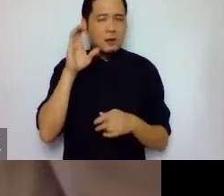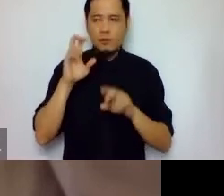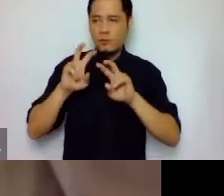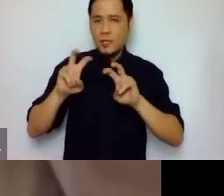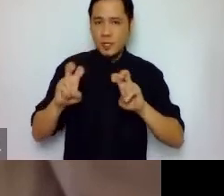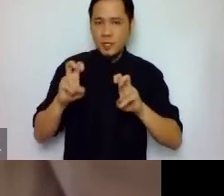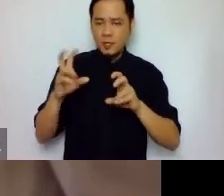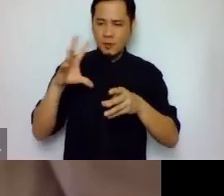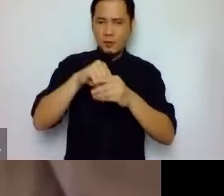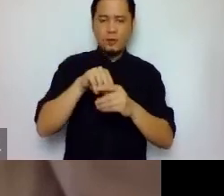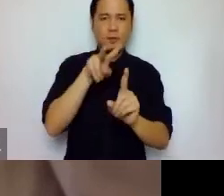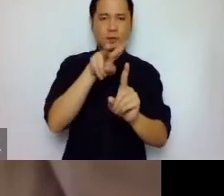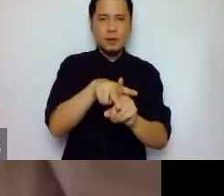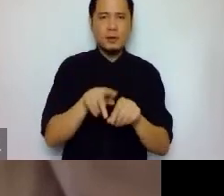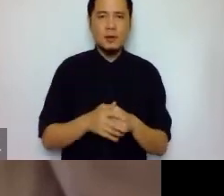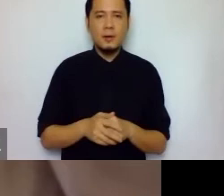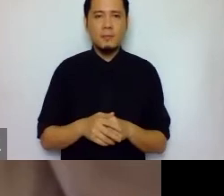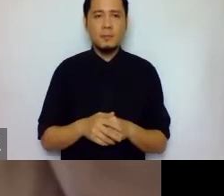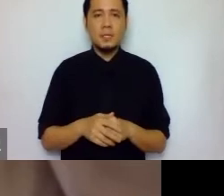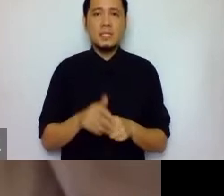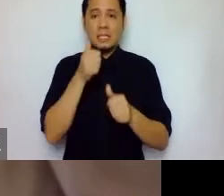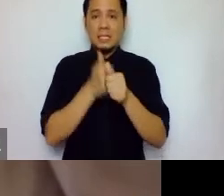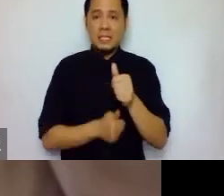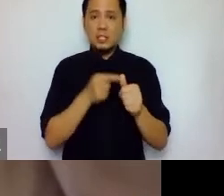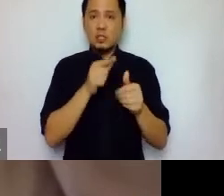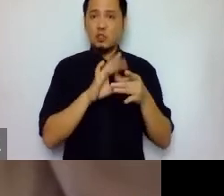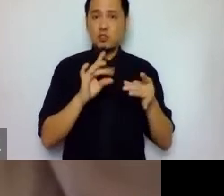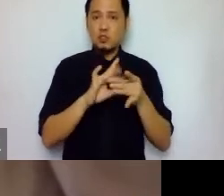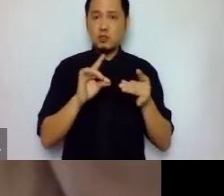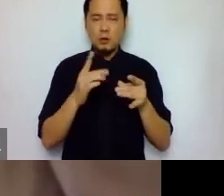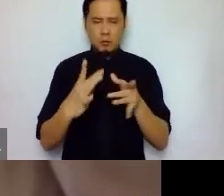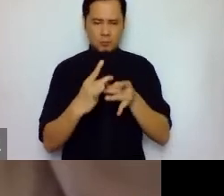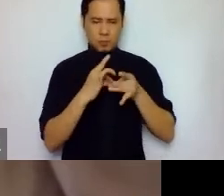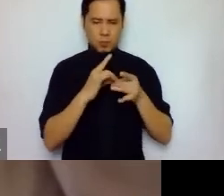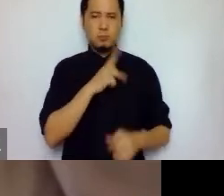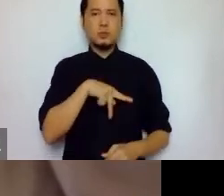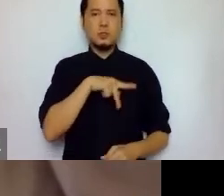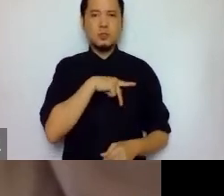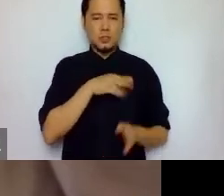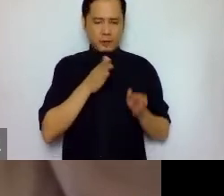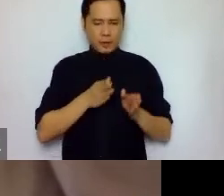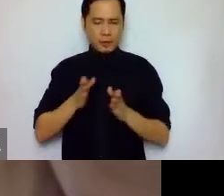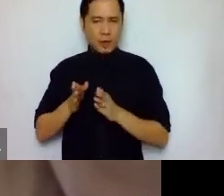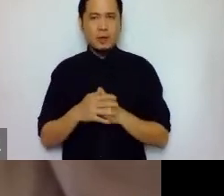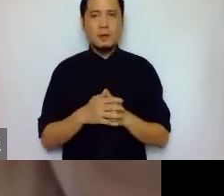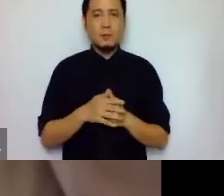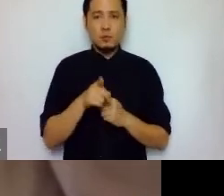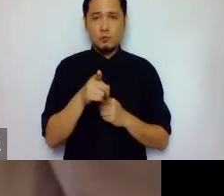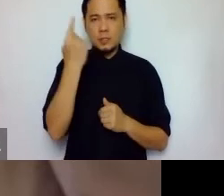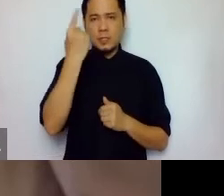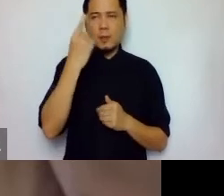You will see every reason is very personal and something hopefully you can all relate to and it is something we all long for.